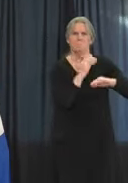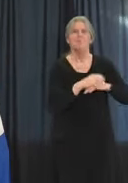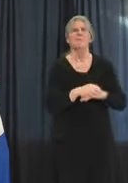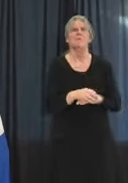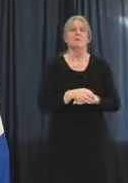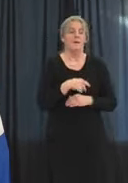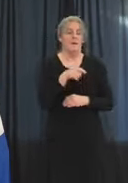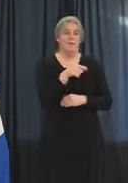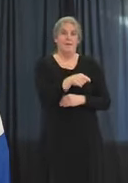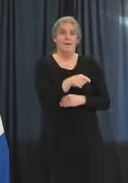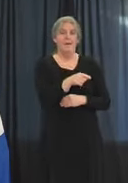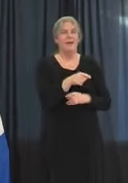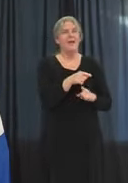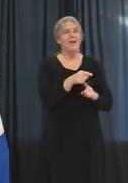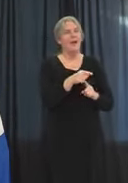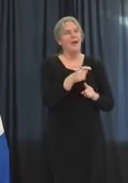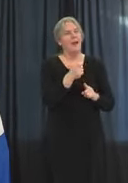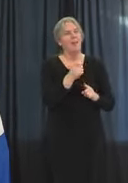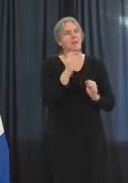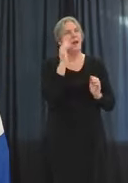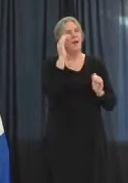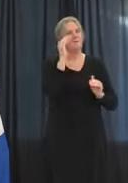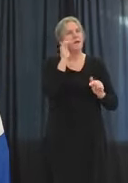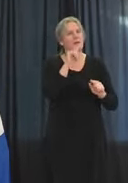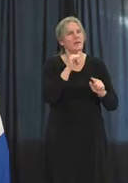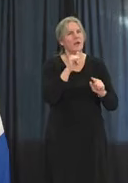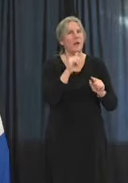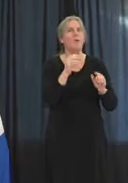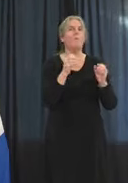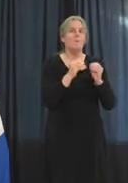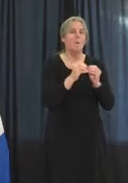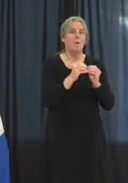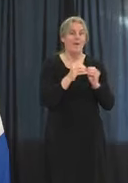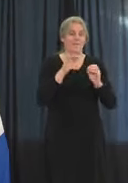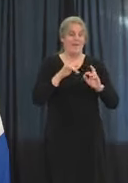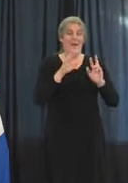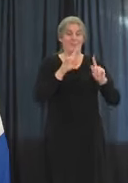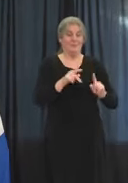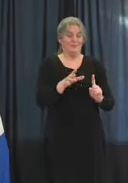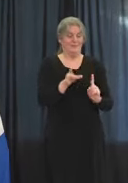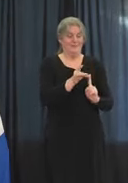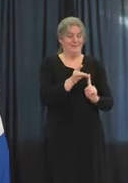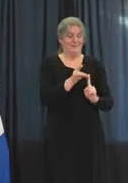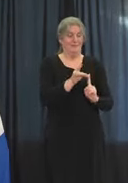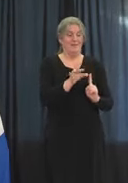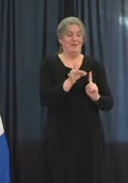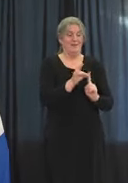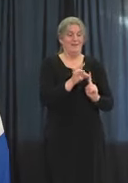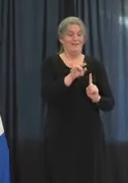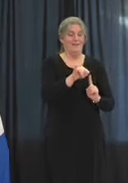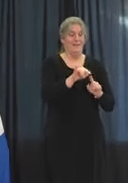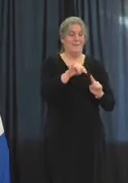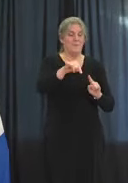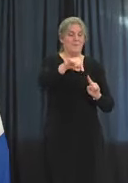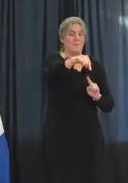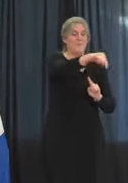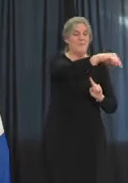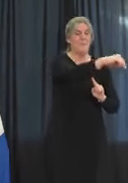The case was not unexpected and with ongoing investigations, we may uncover more positive tests related to these investigations